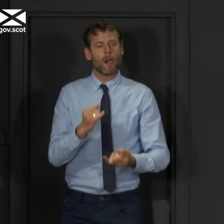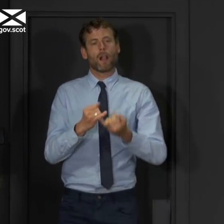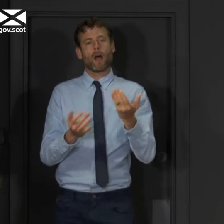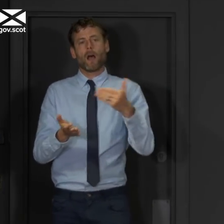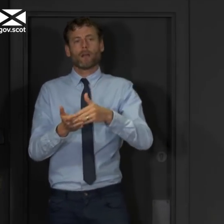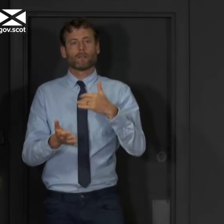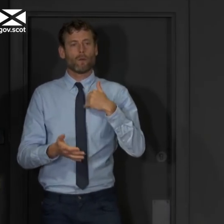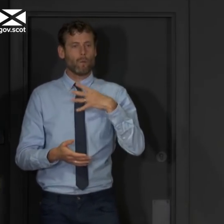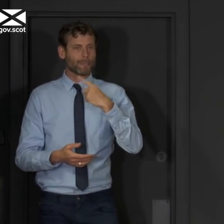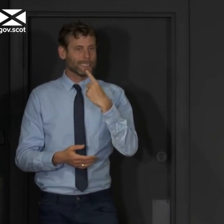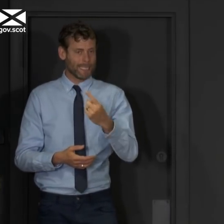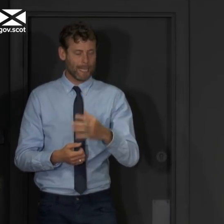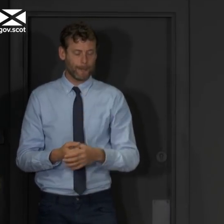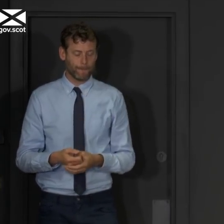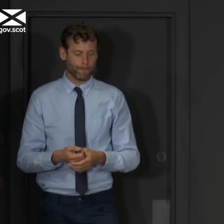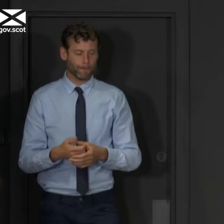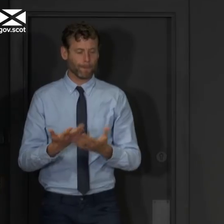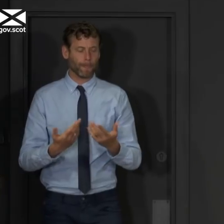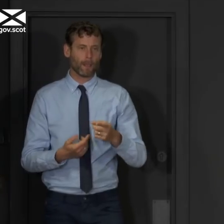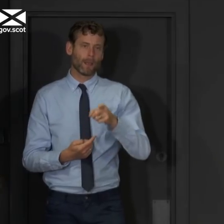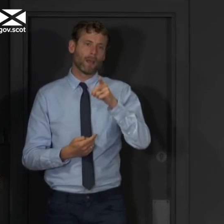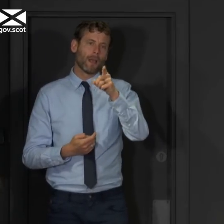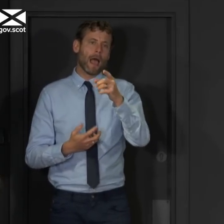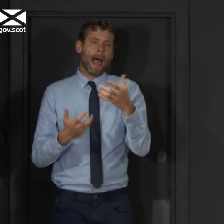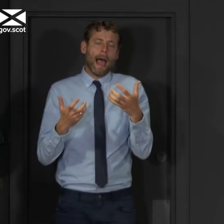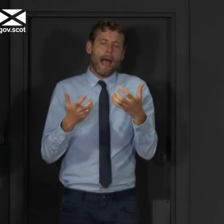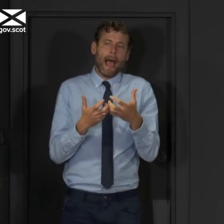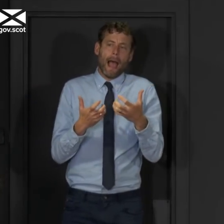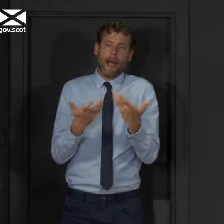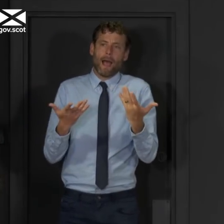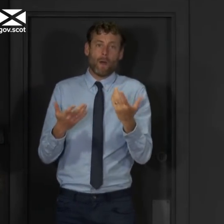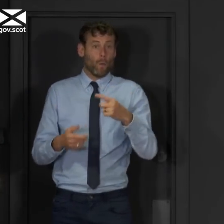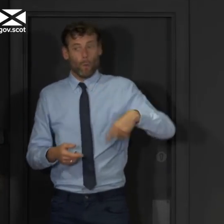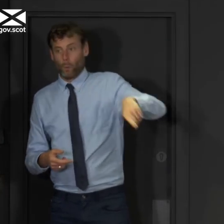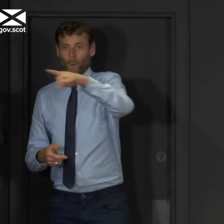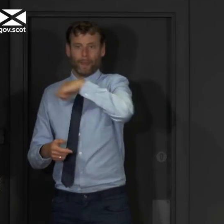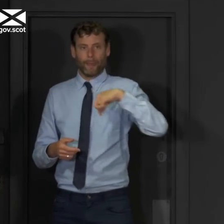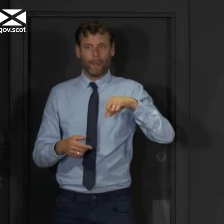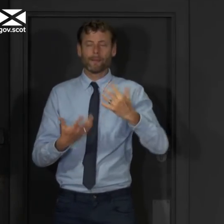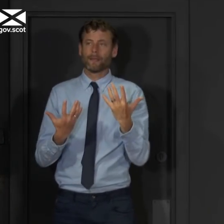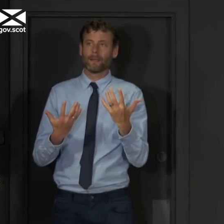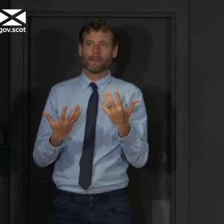on to questions is that your best way of reducing, the best way of all of us to reduce our chance